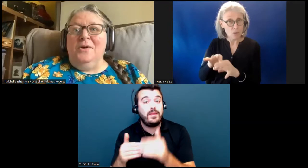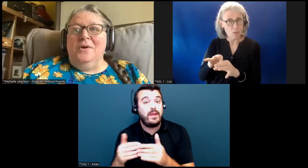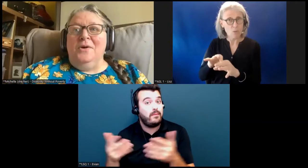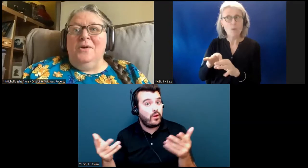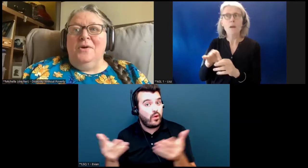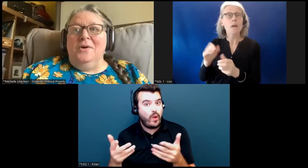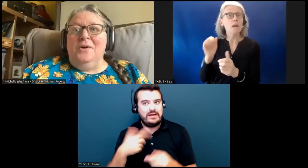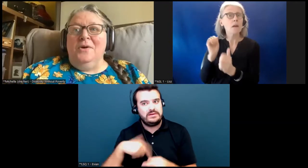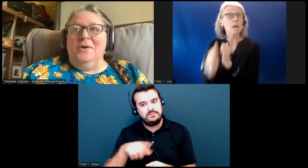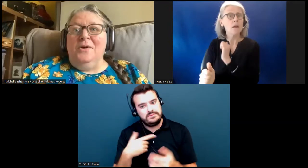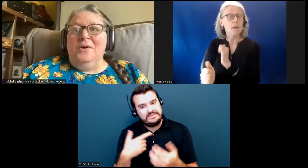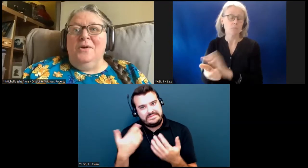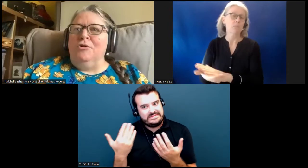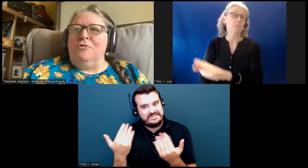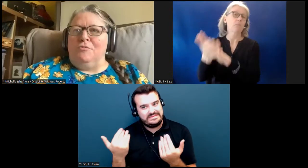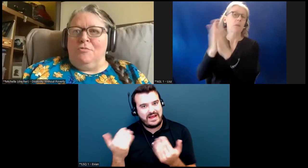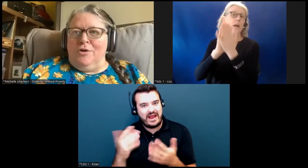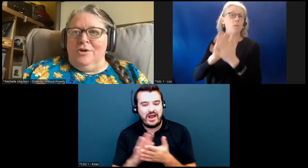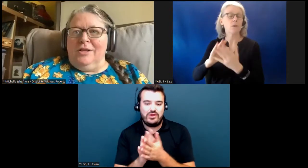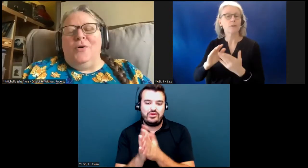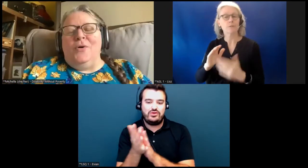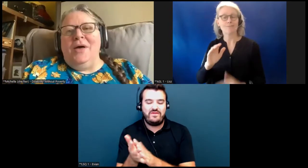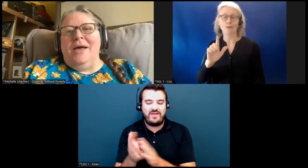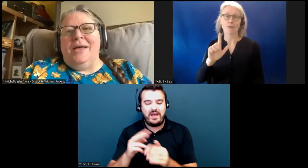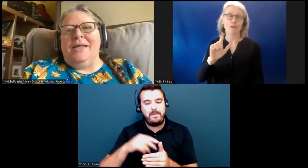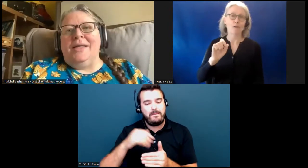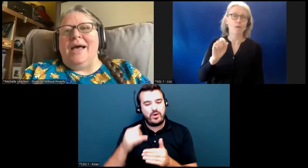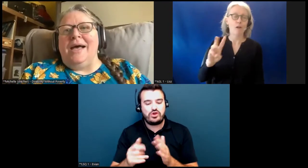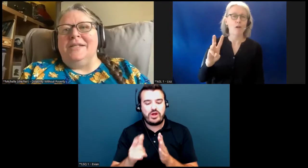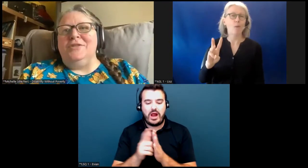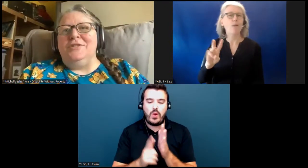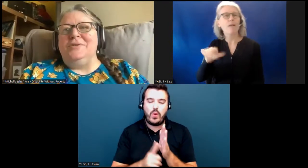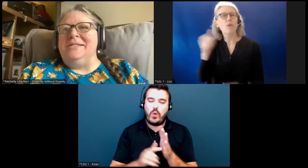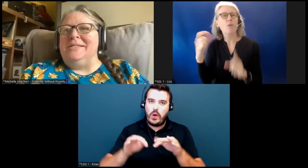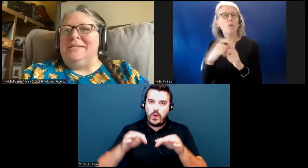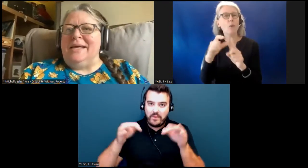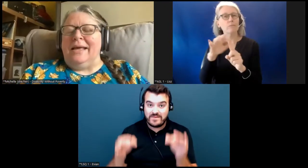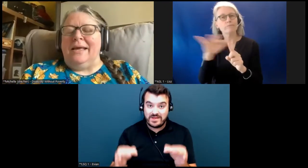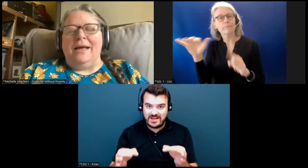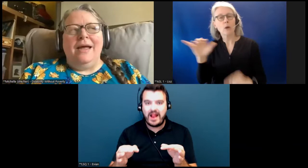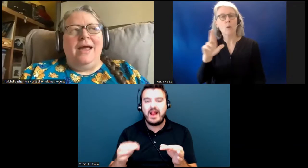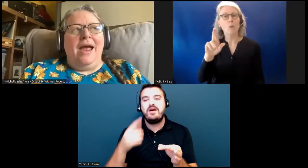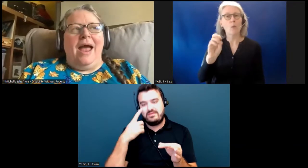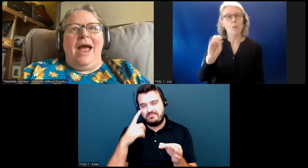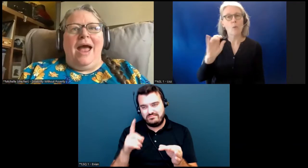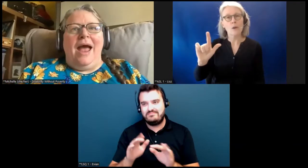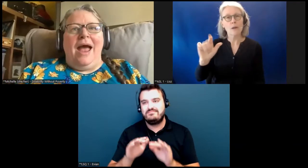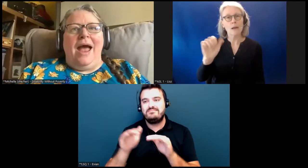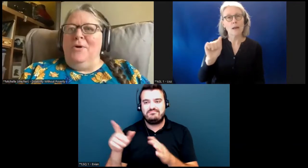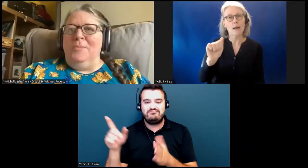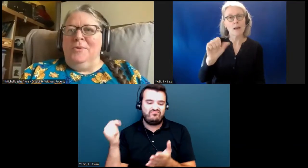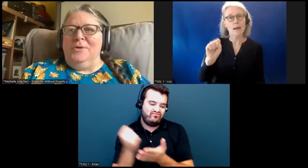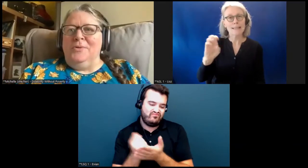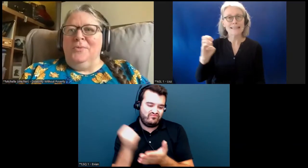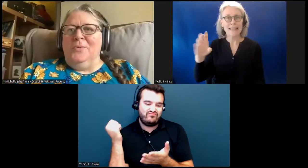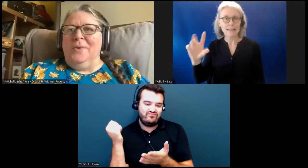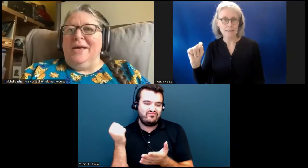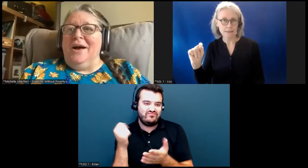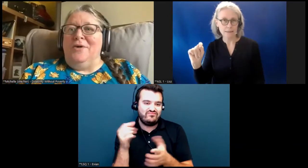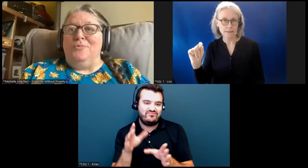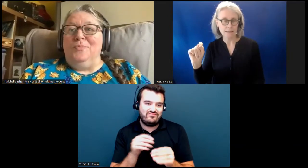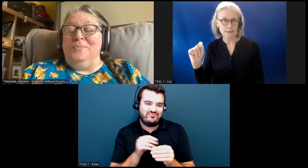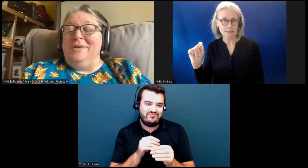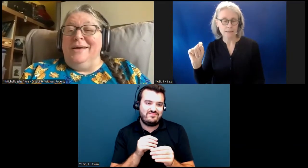THAT IT RECEIVES WHAT'S CALLED ROYAL ASSENT. SO AS YOU CAN SEE, AT THE MOMENT, WE ARE AT